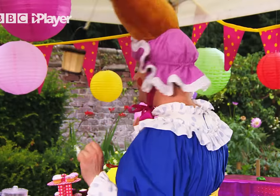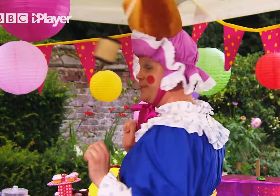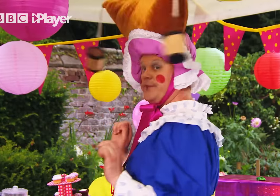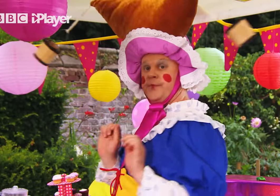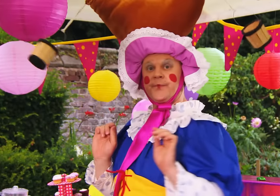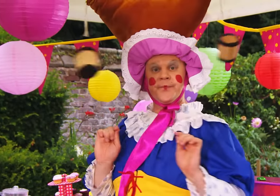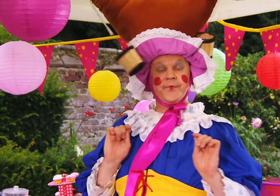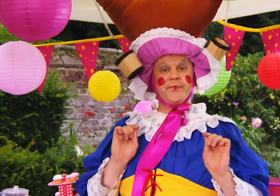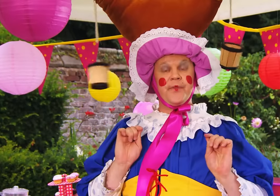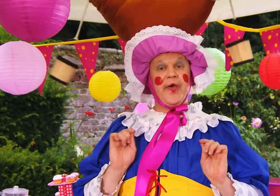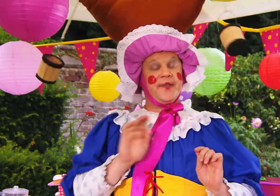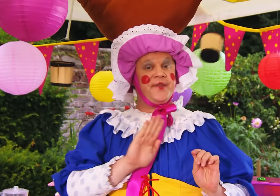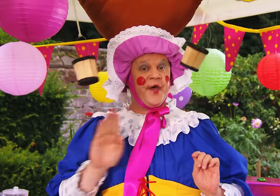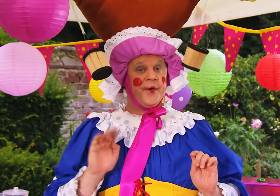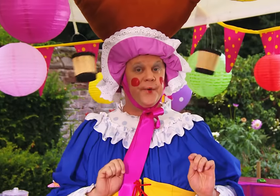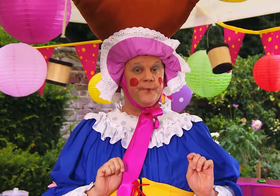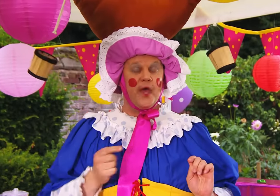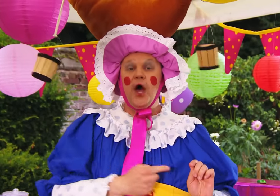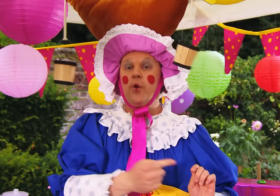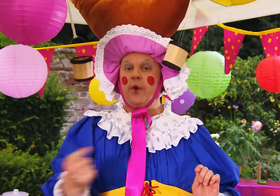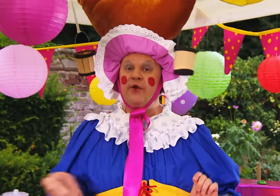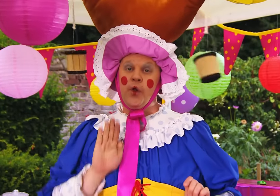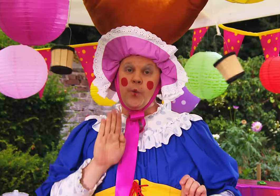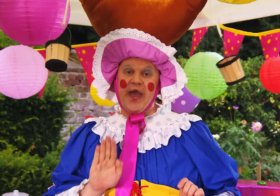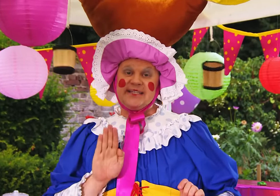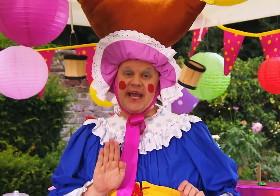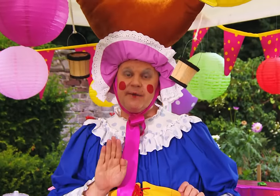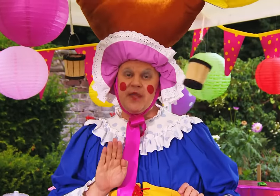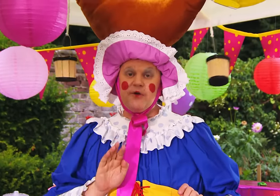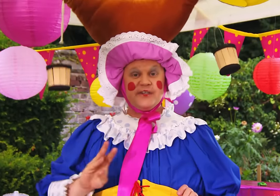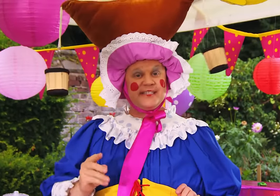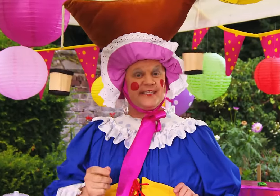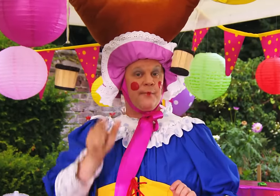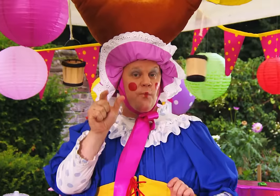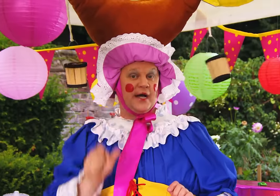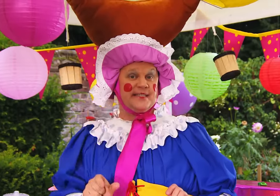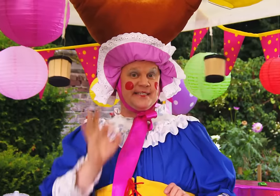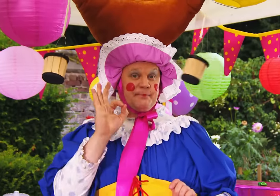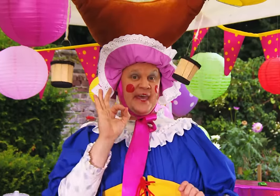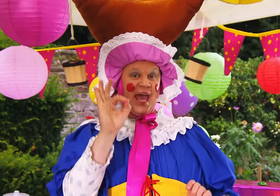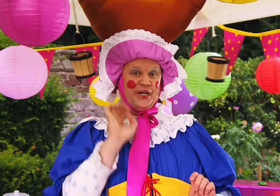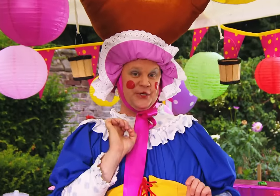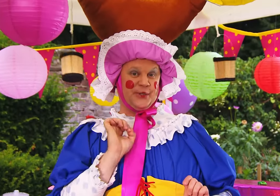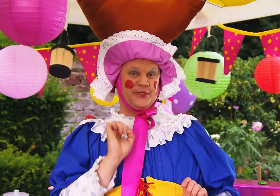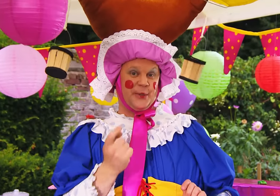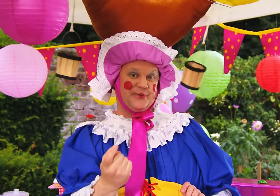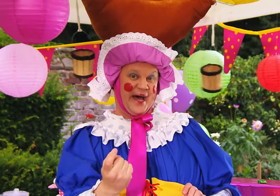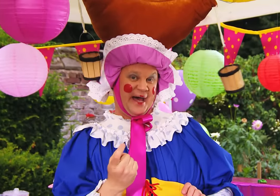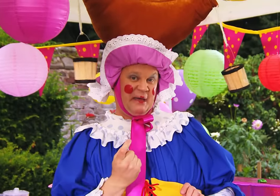is everyone here now no we're all waiting for someone spiritual to arrive